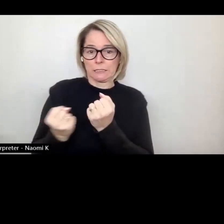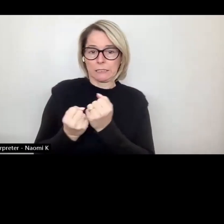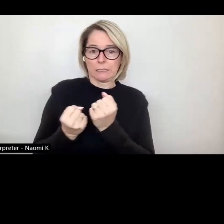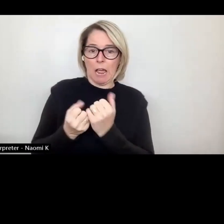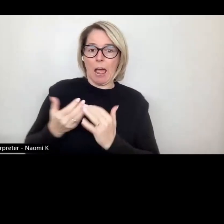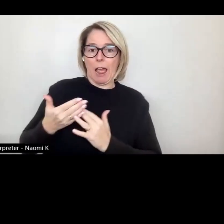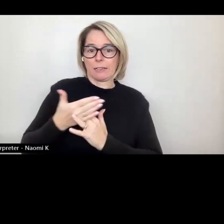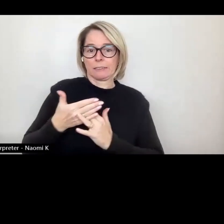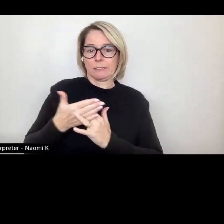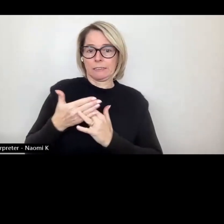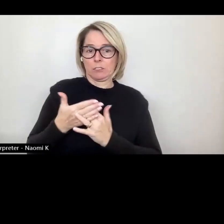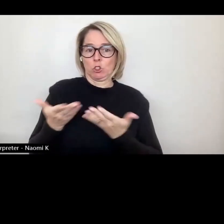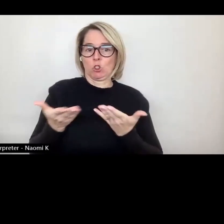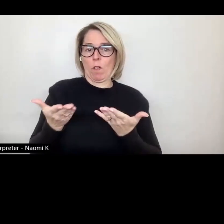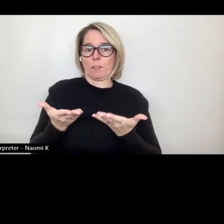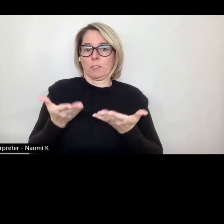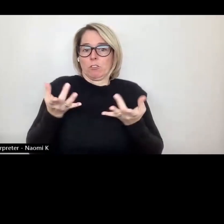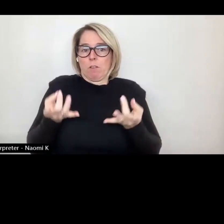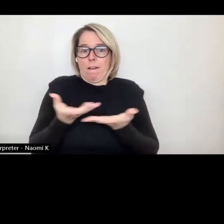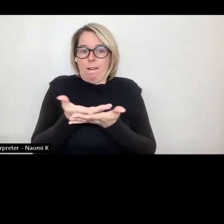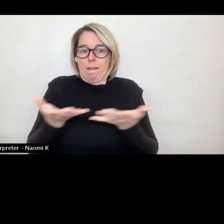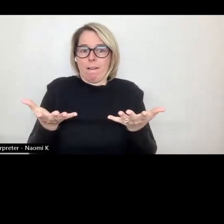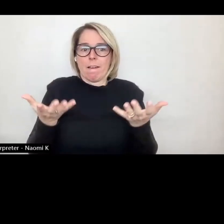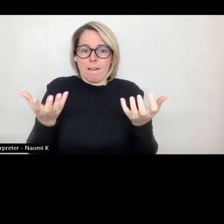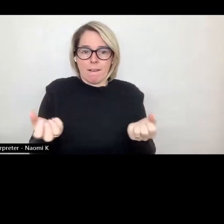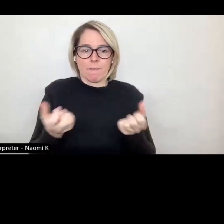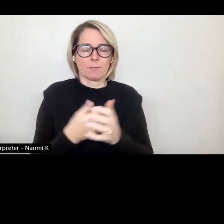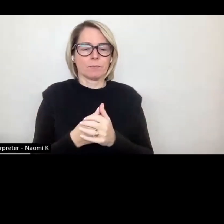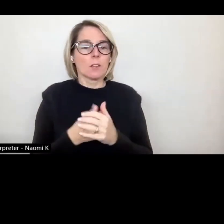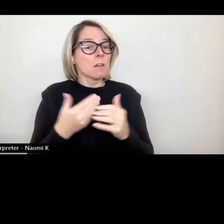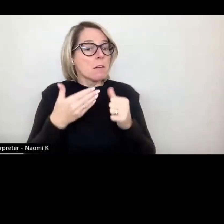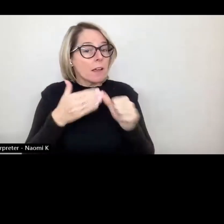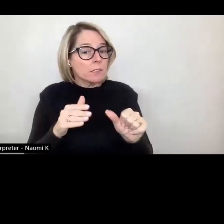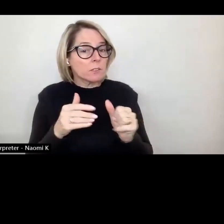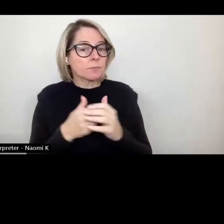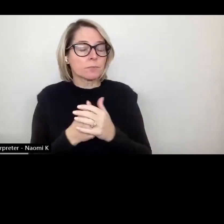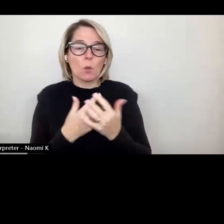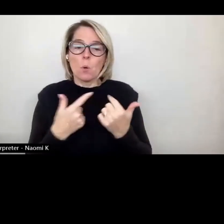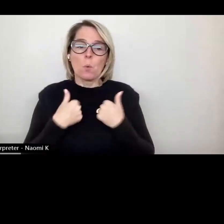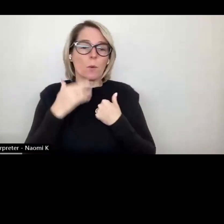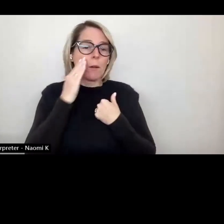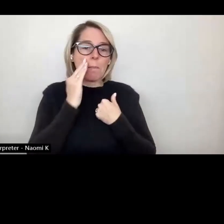Providers are welcome to deliver emergency respite themselves if they wish.